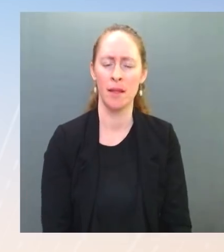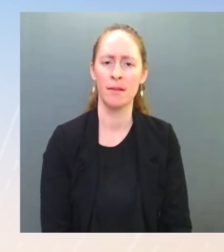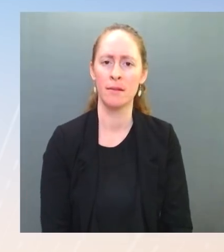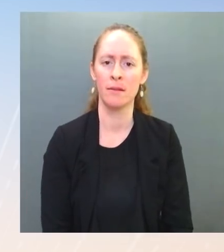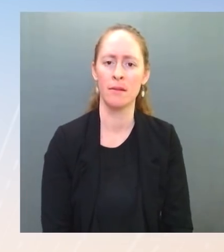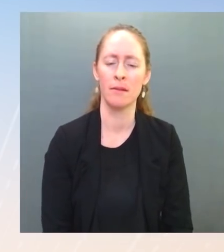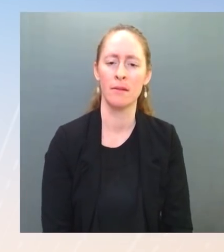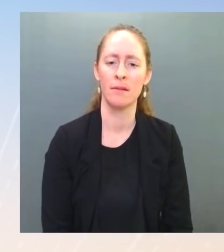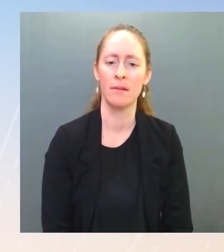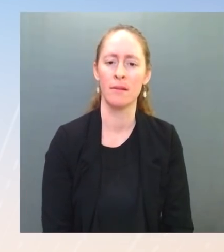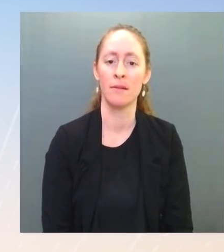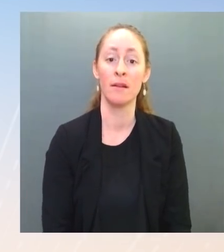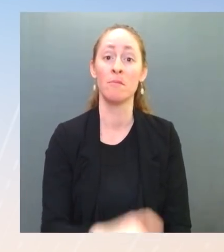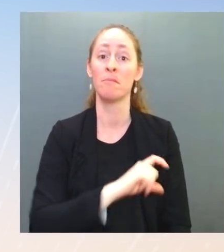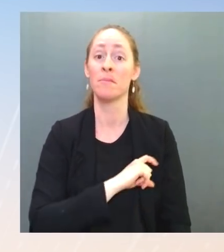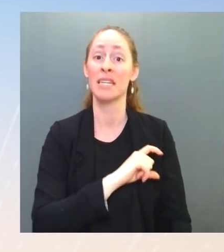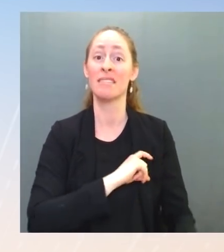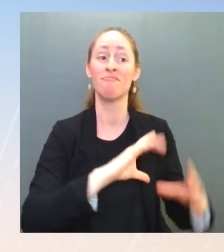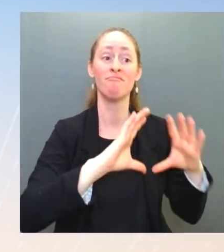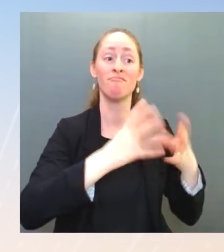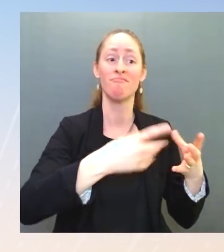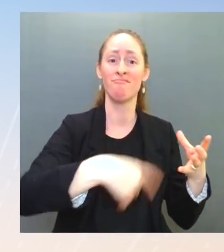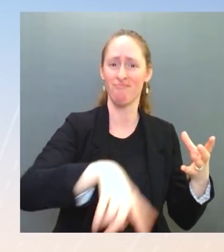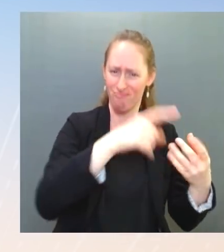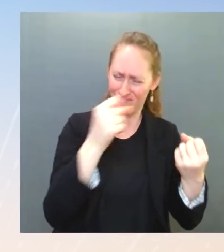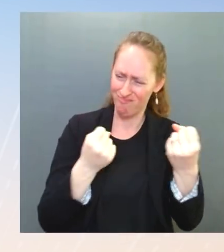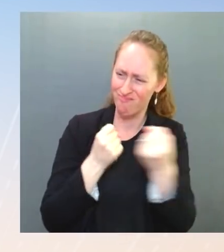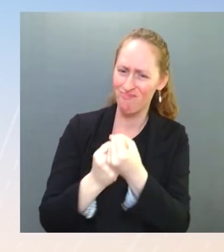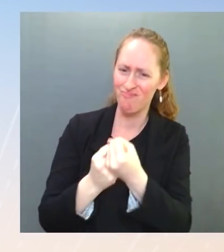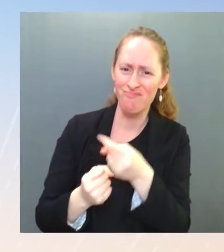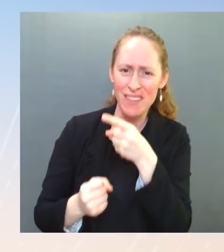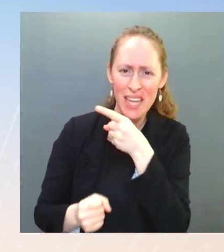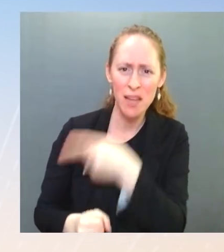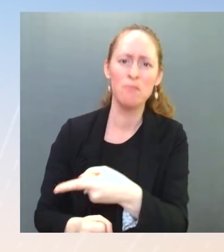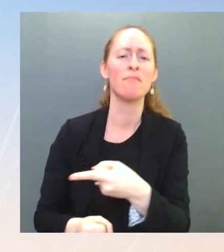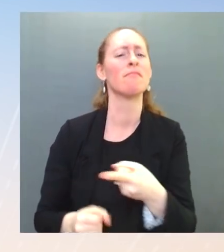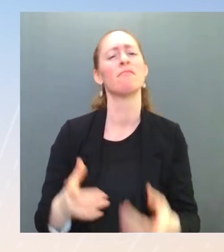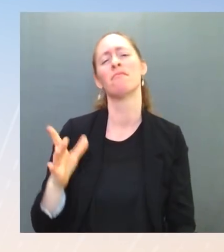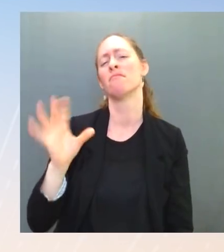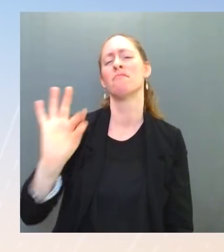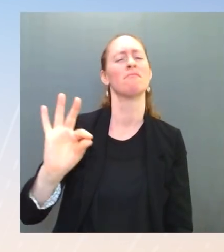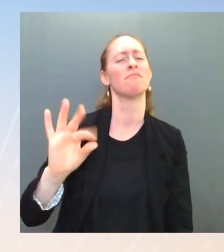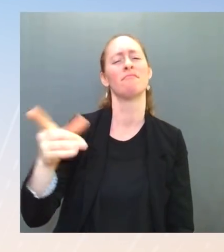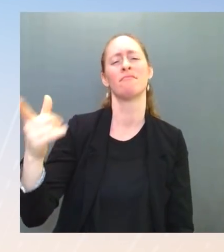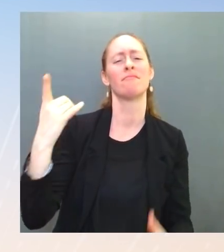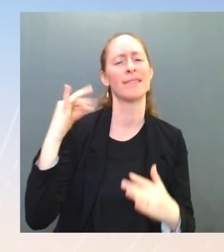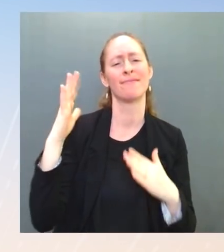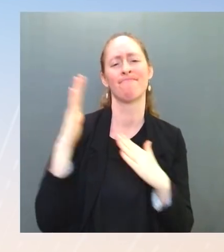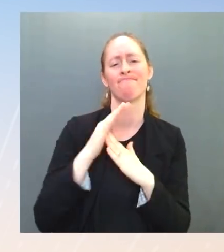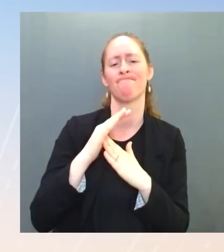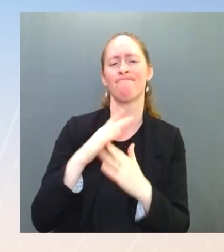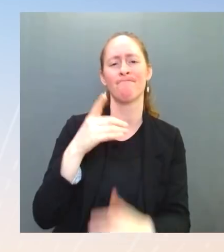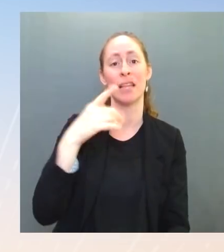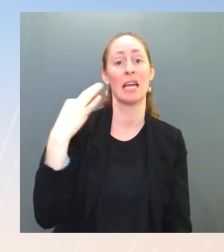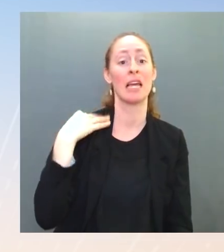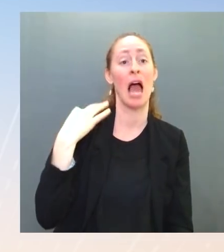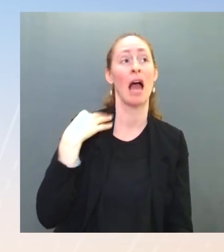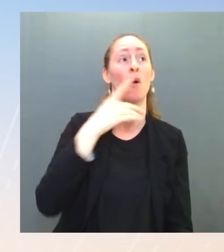and that he's an excellent candidate to lead ATF. But I wouldn't validate a process going awry.